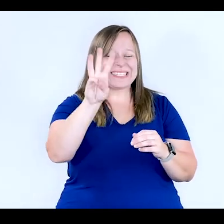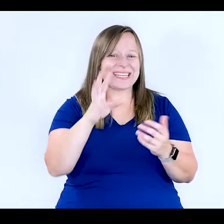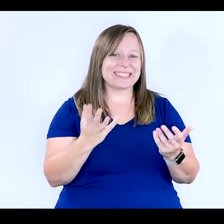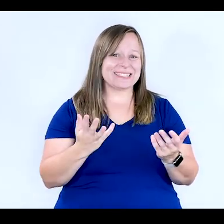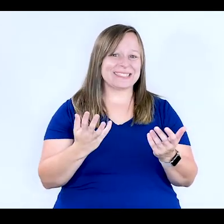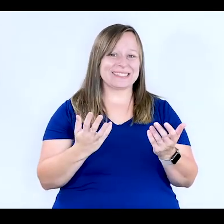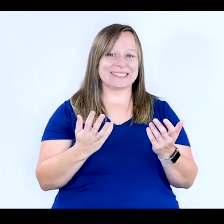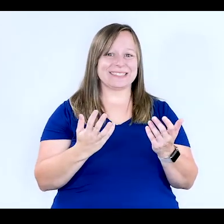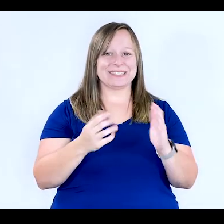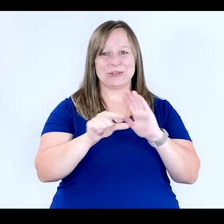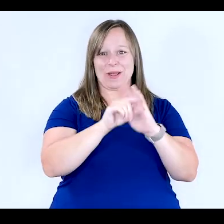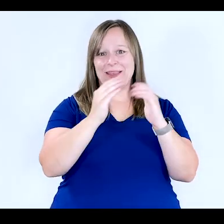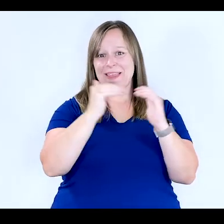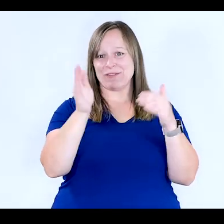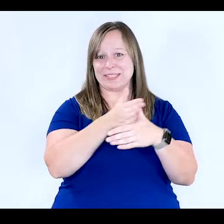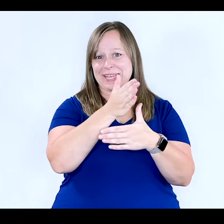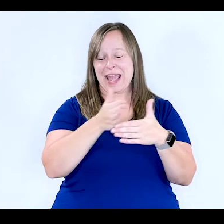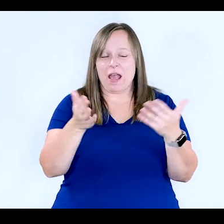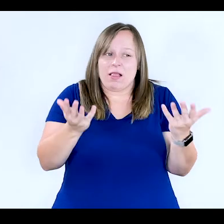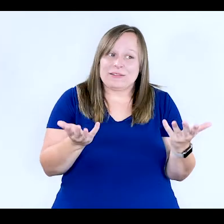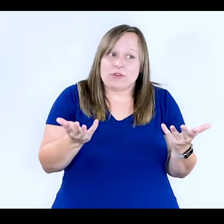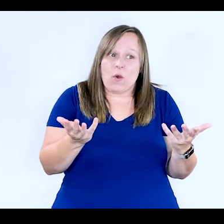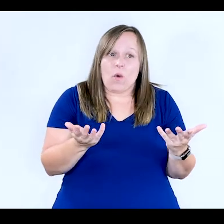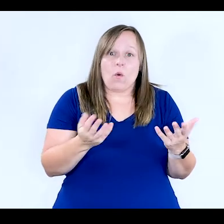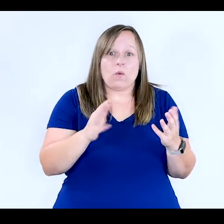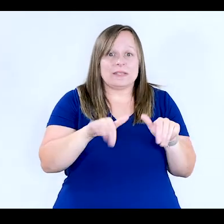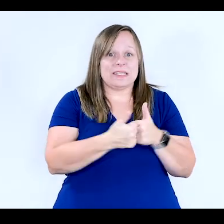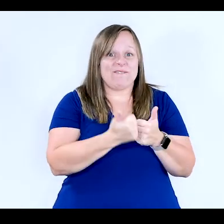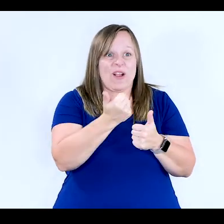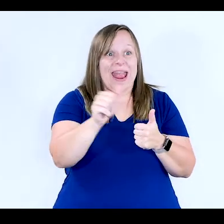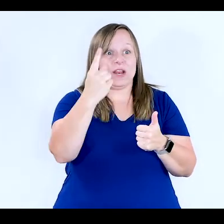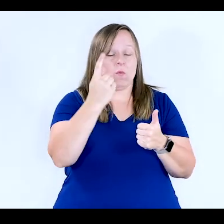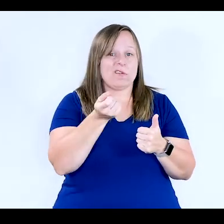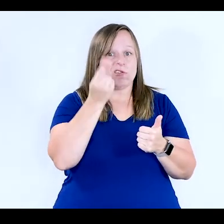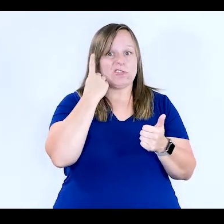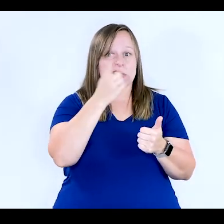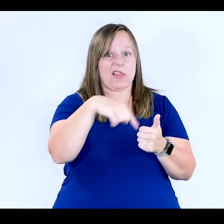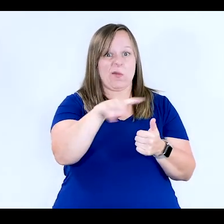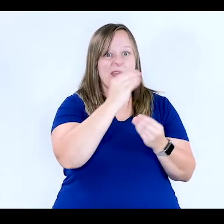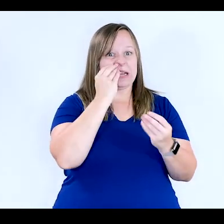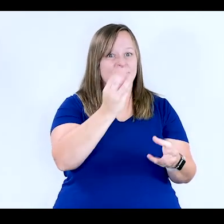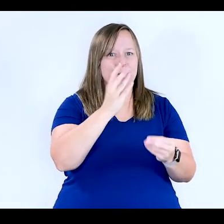the Flesh-Kincaid Grade Level scale, which is difficult for any individual.